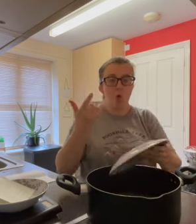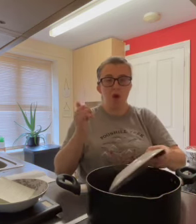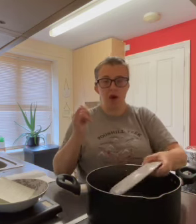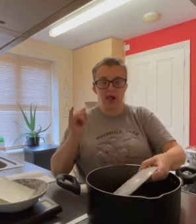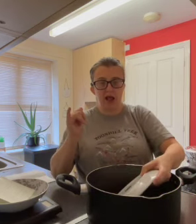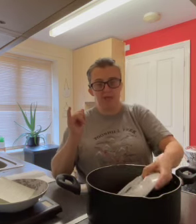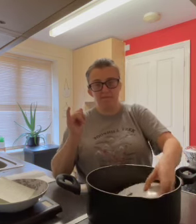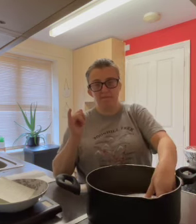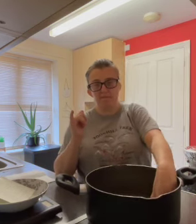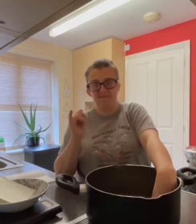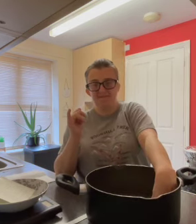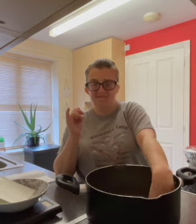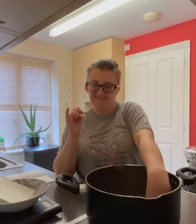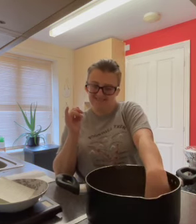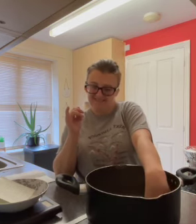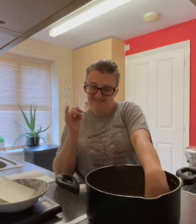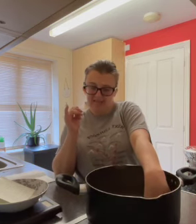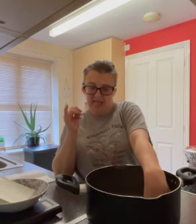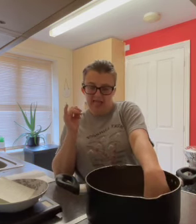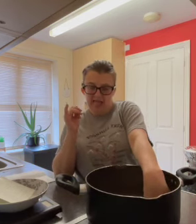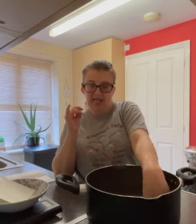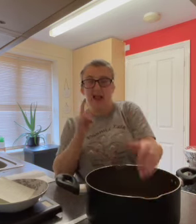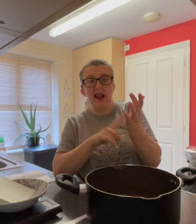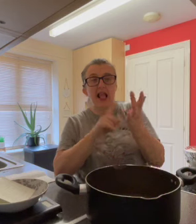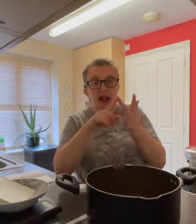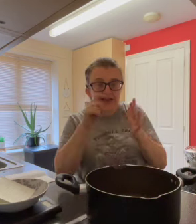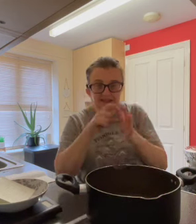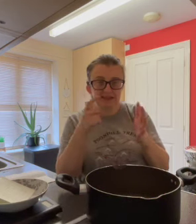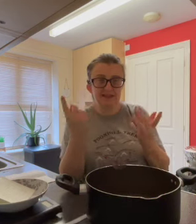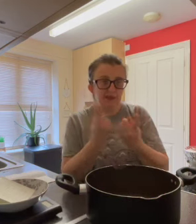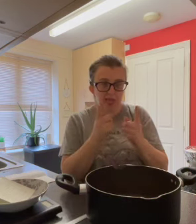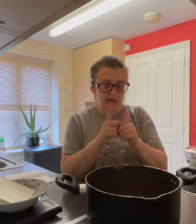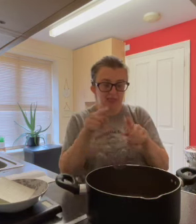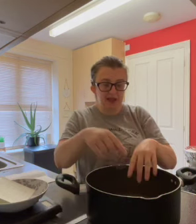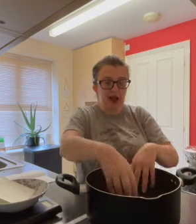or a lid,